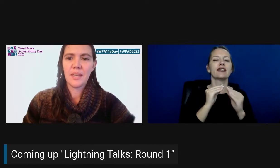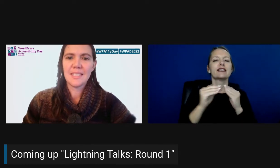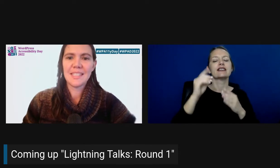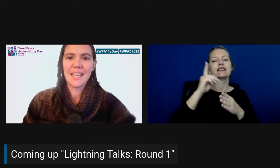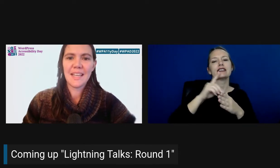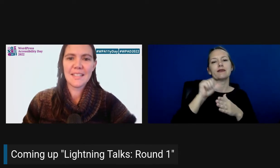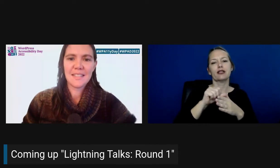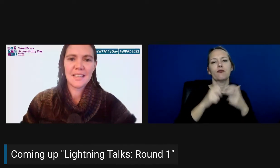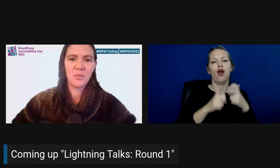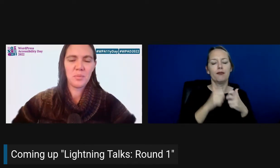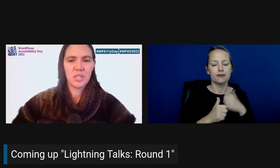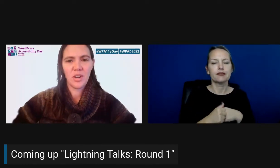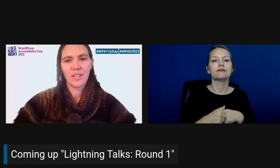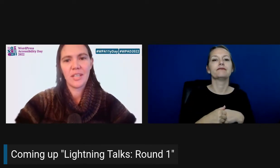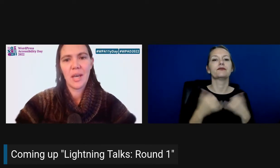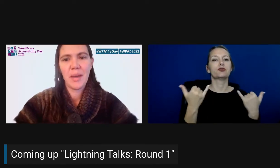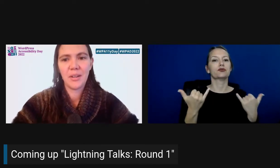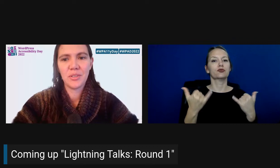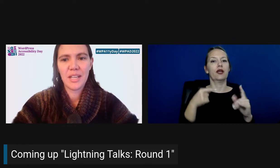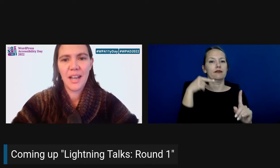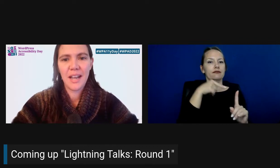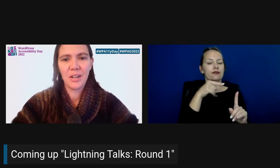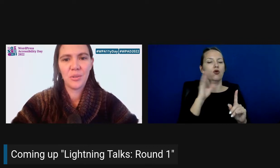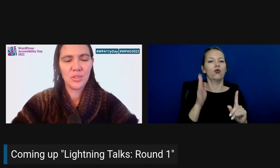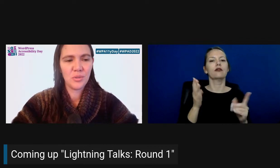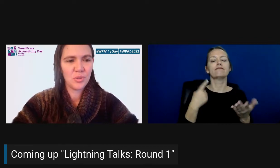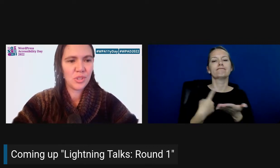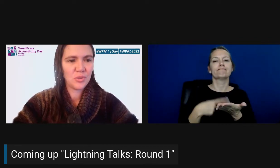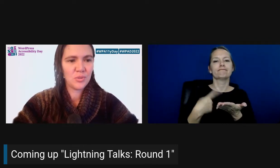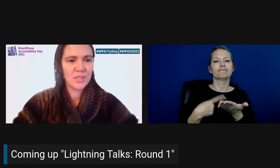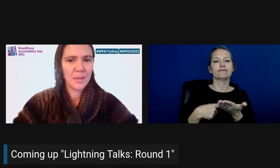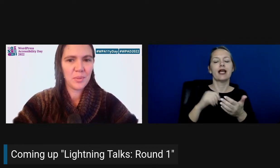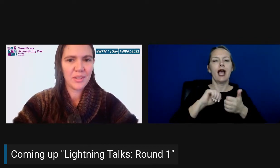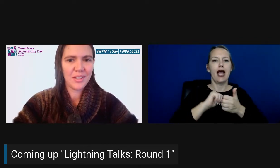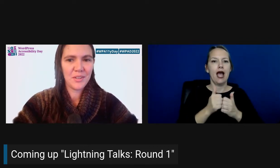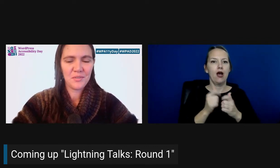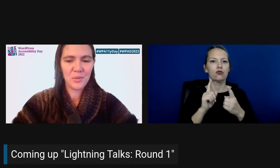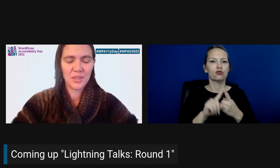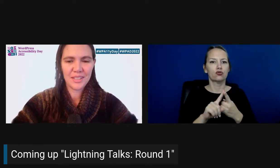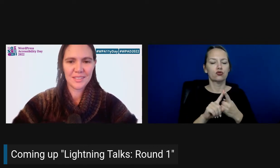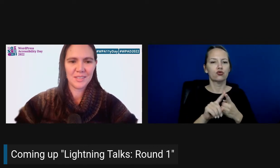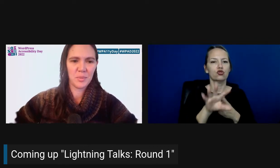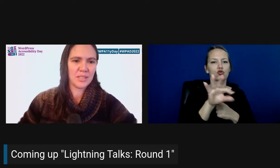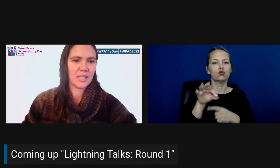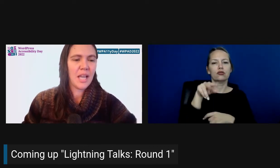Today, Sandy will be talking about how to choose a plug-in for accessibility.